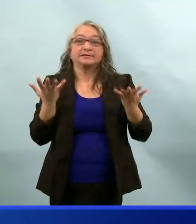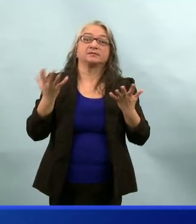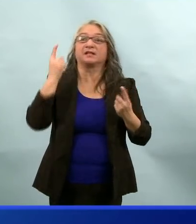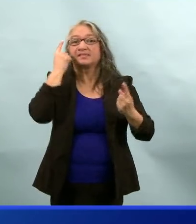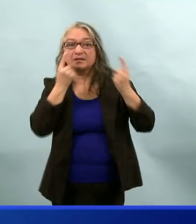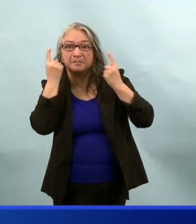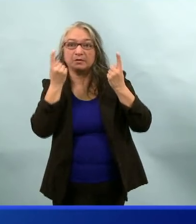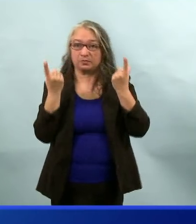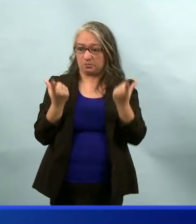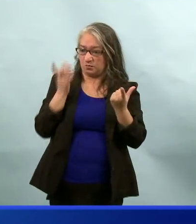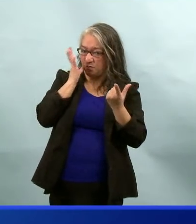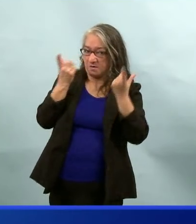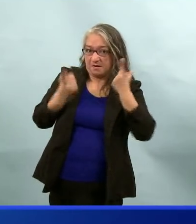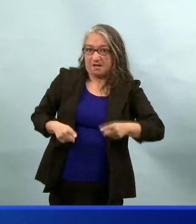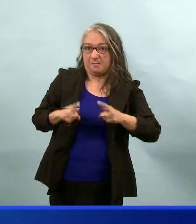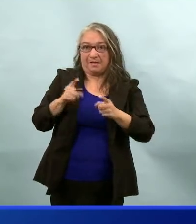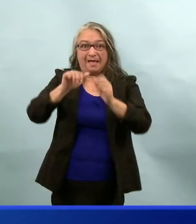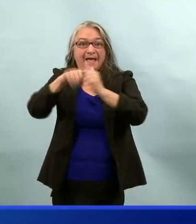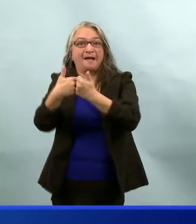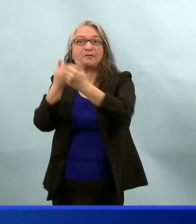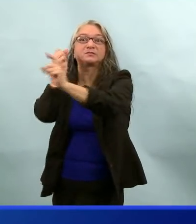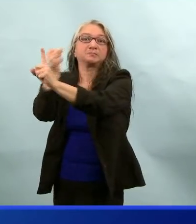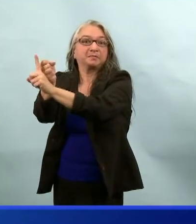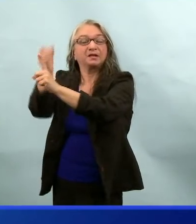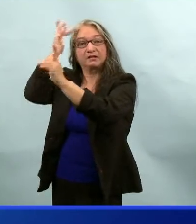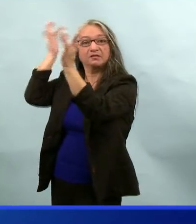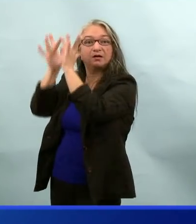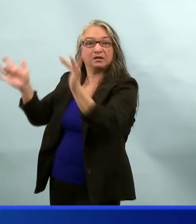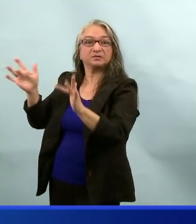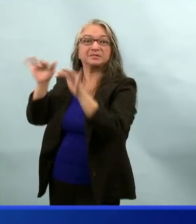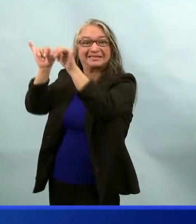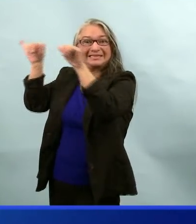acute care system so it's not just about case numbers as well so again we're going to meet